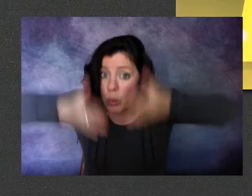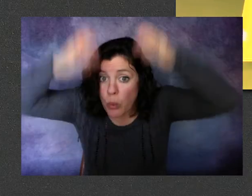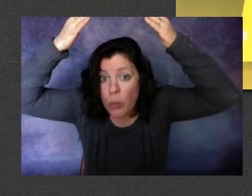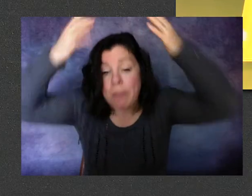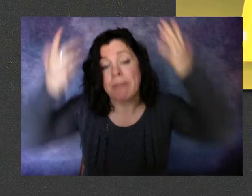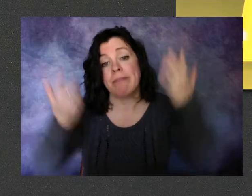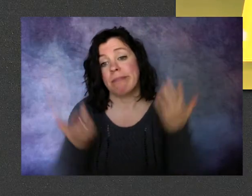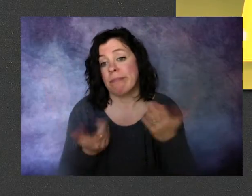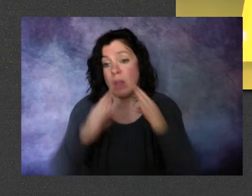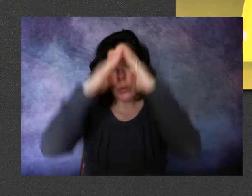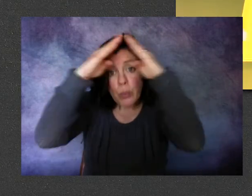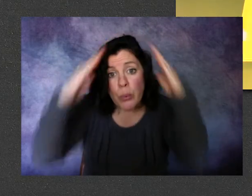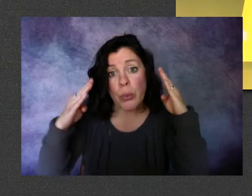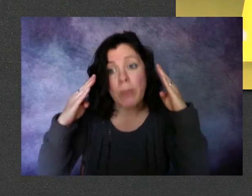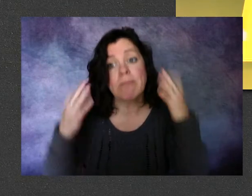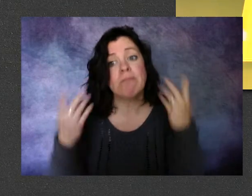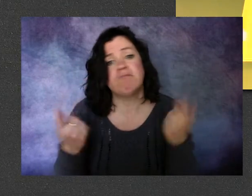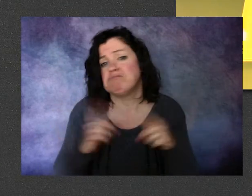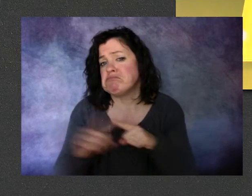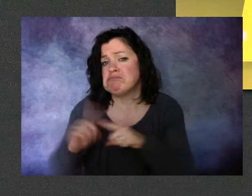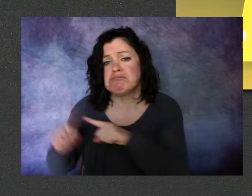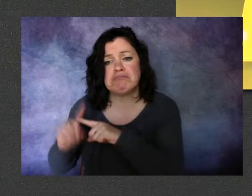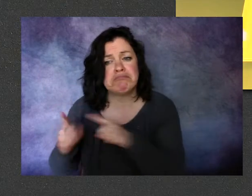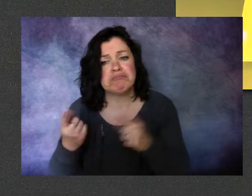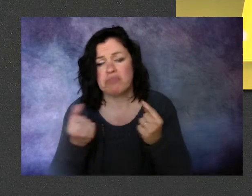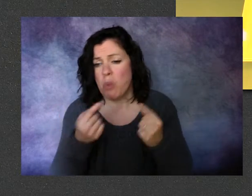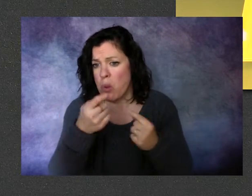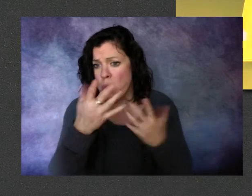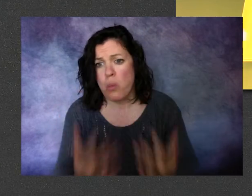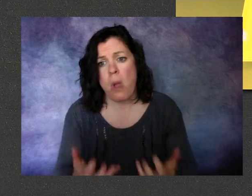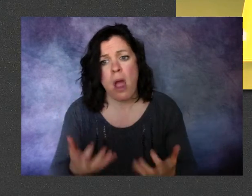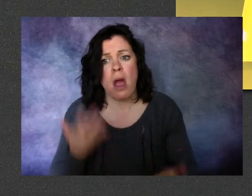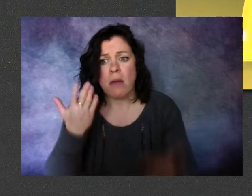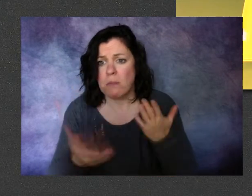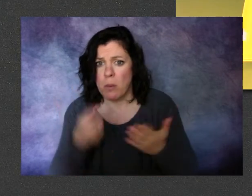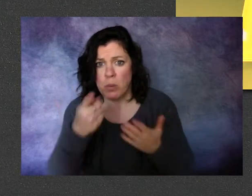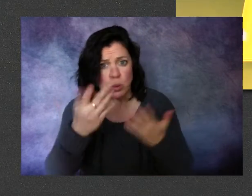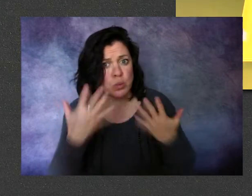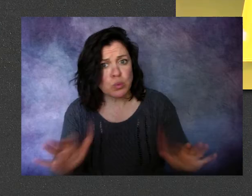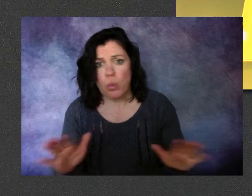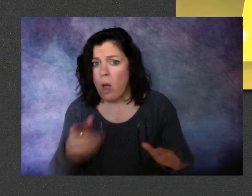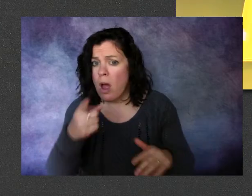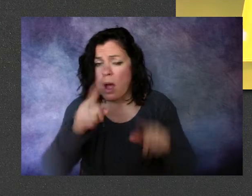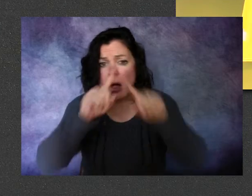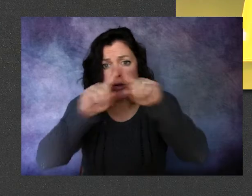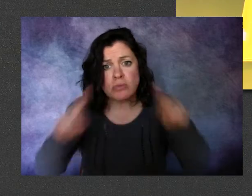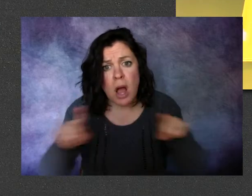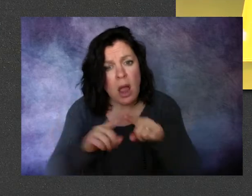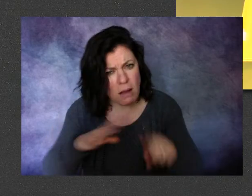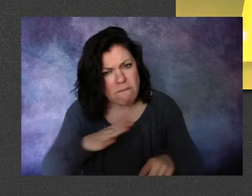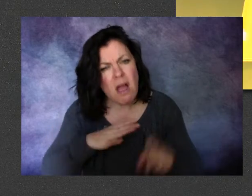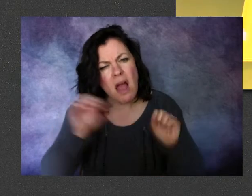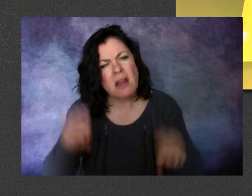Or maybe you're like, "I don't wanna do triangles," and you want to do a different shape. Guess what?